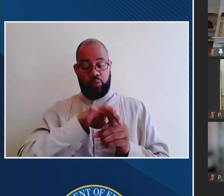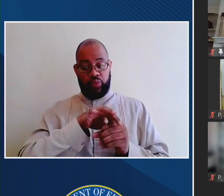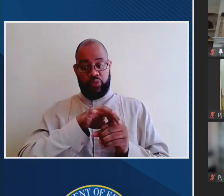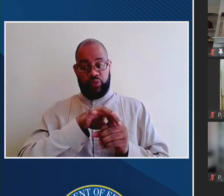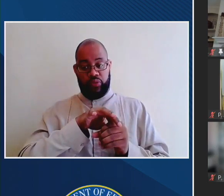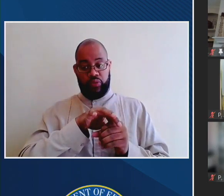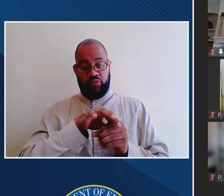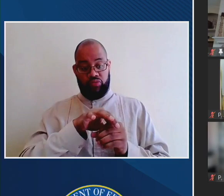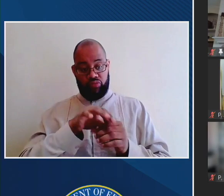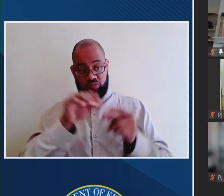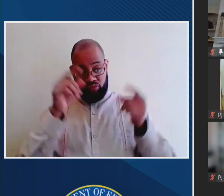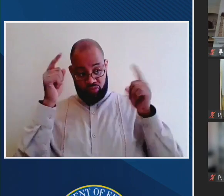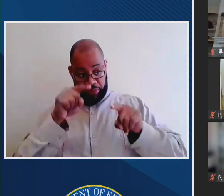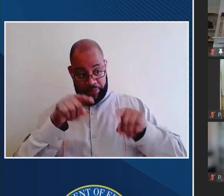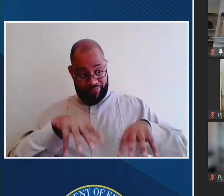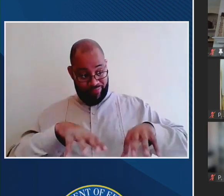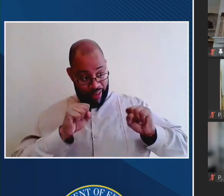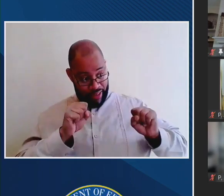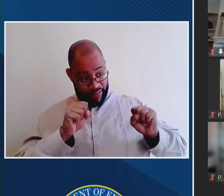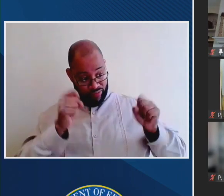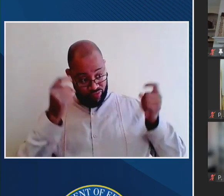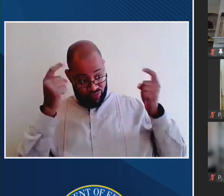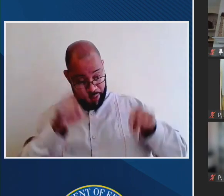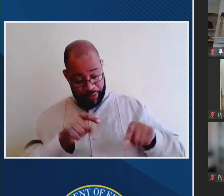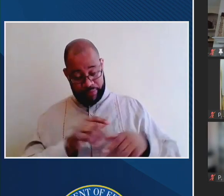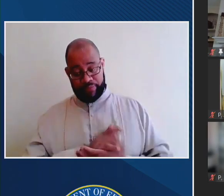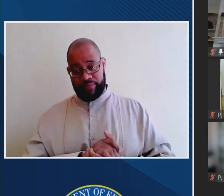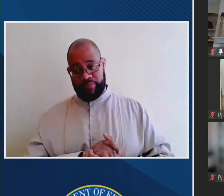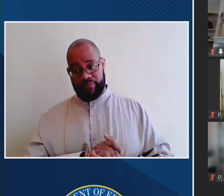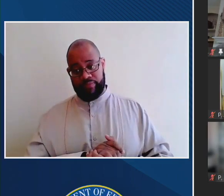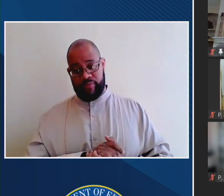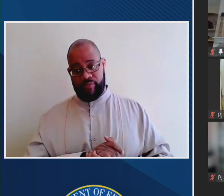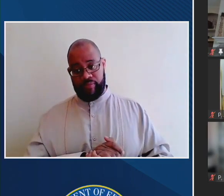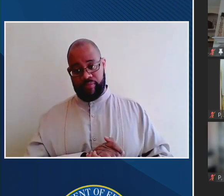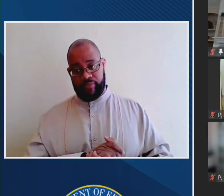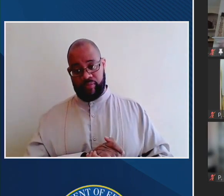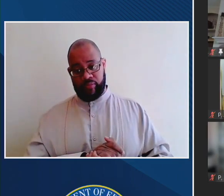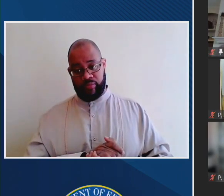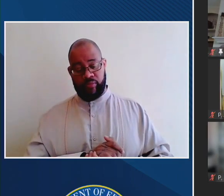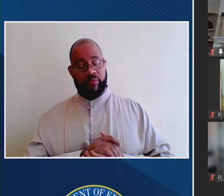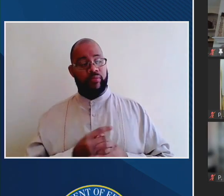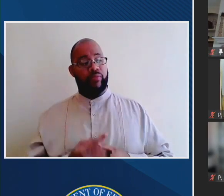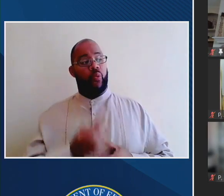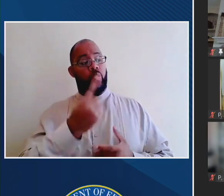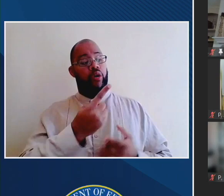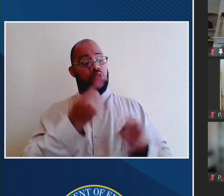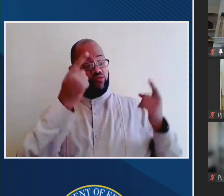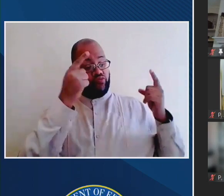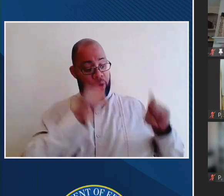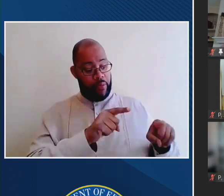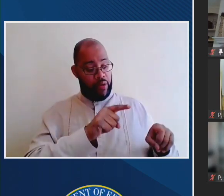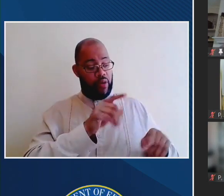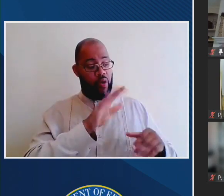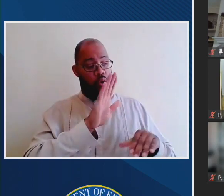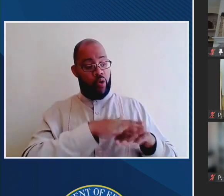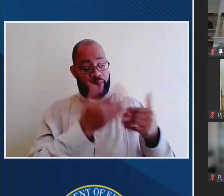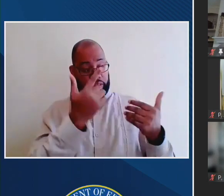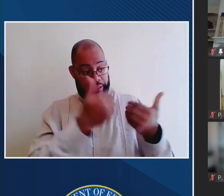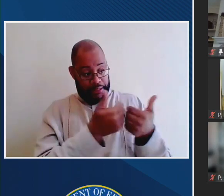is taken, it would be one consensus on separating consumer advocates and civil